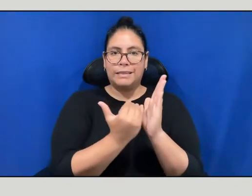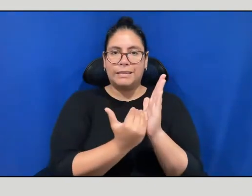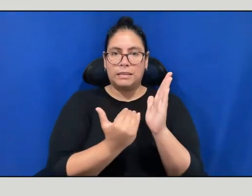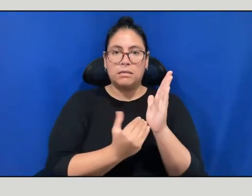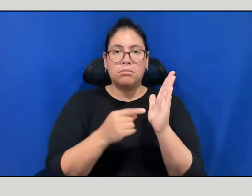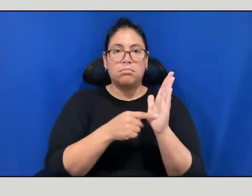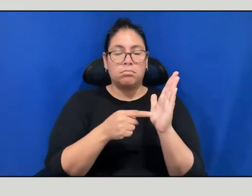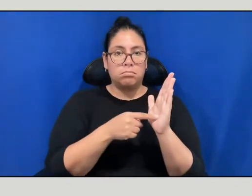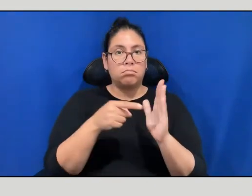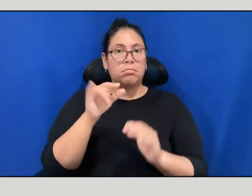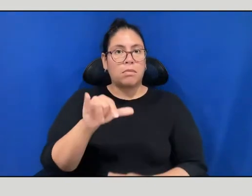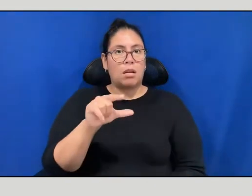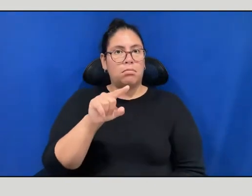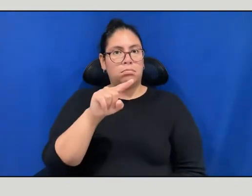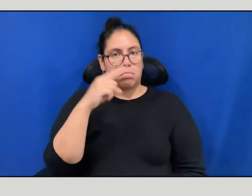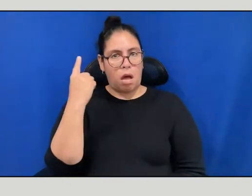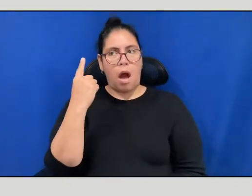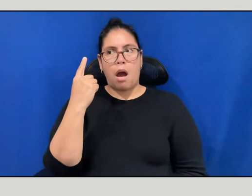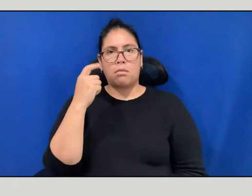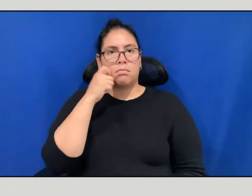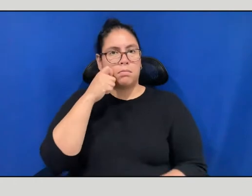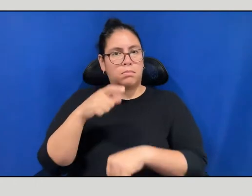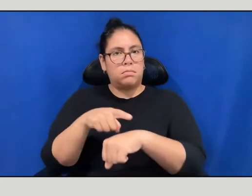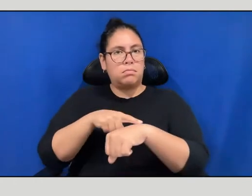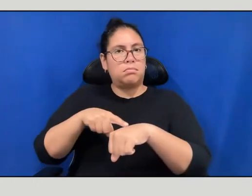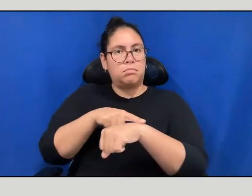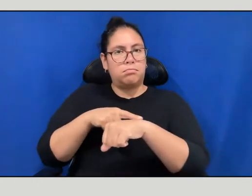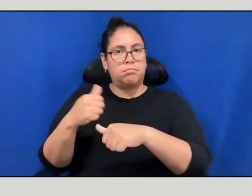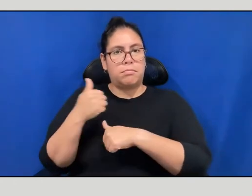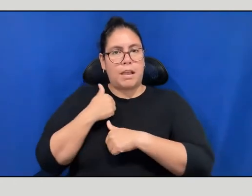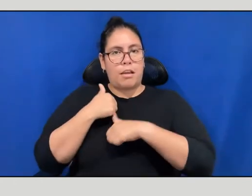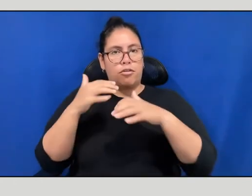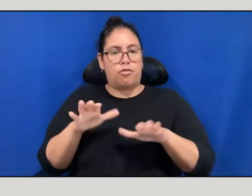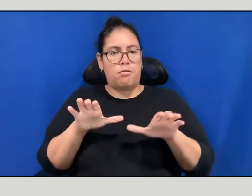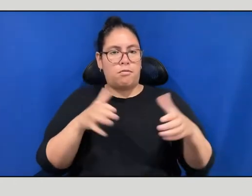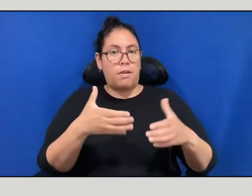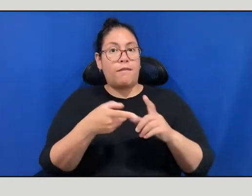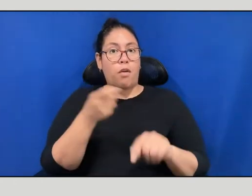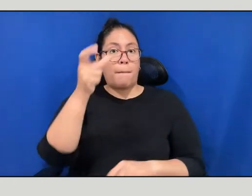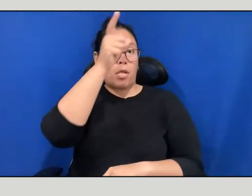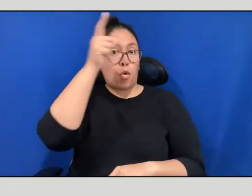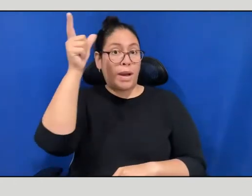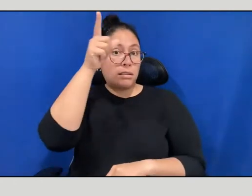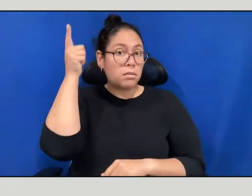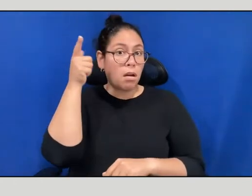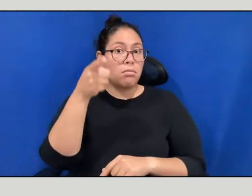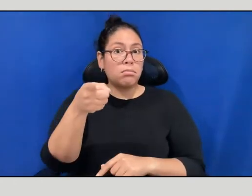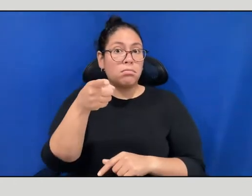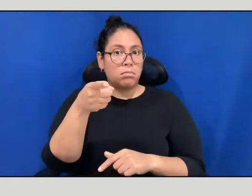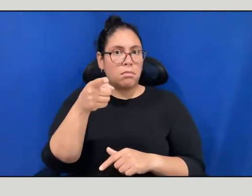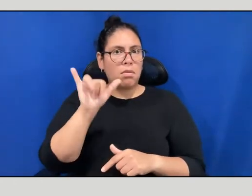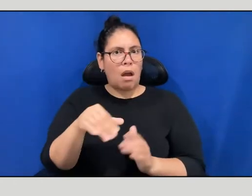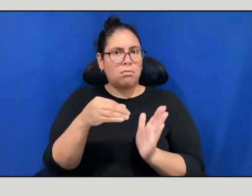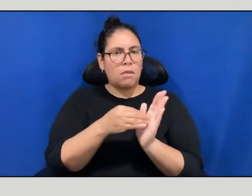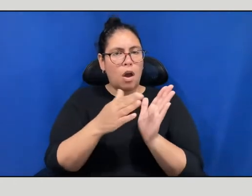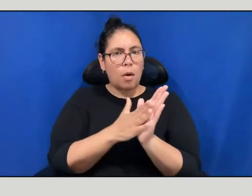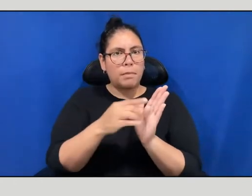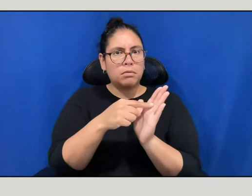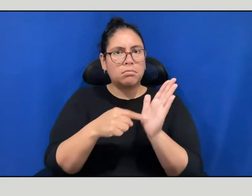with all of its names written there, right? So I said, "Wow, here's a document, very important to be presented